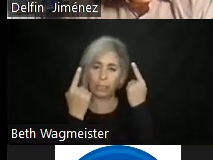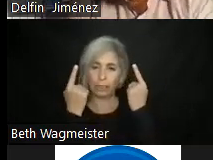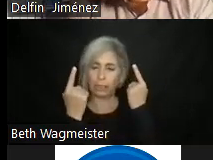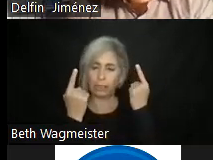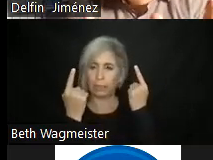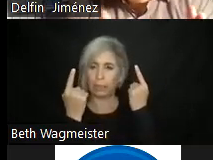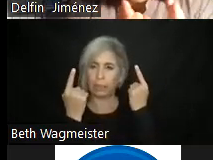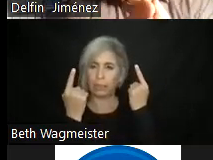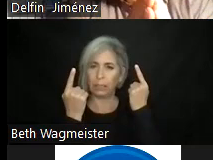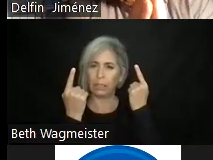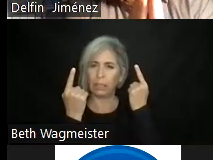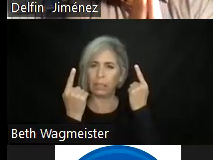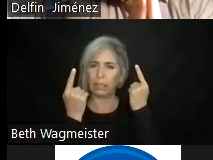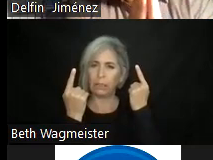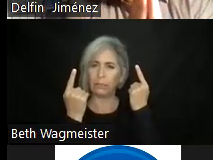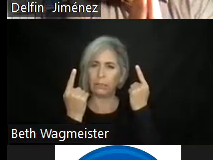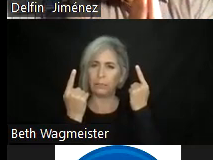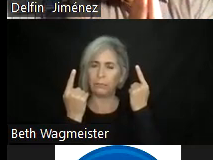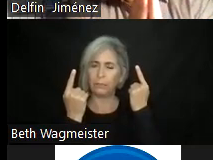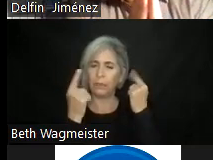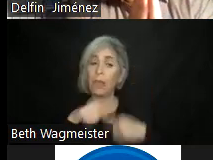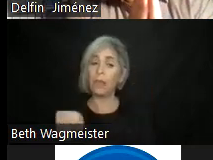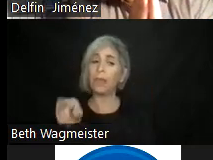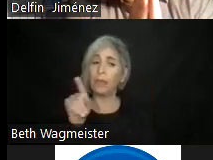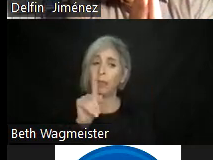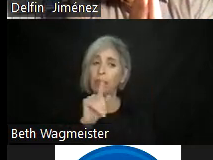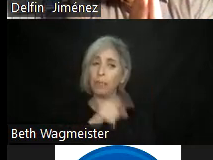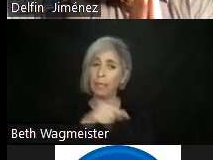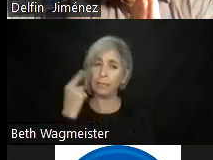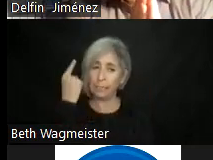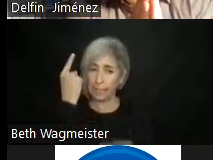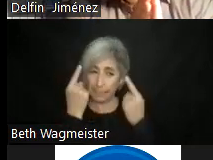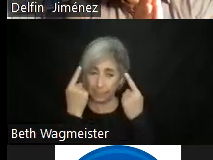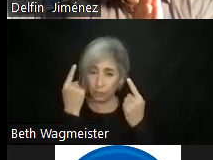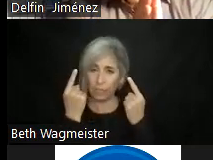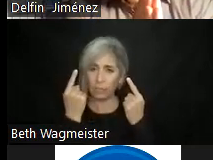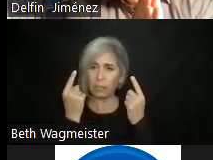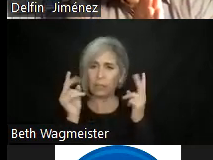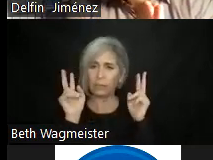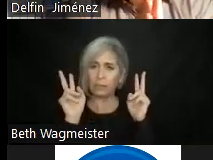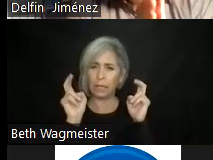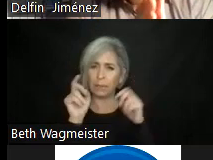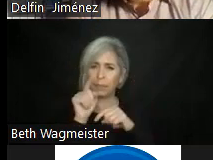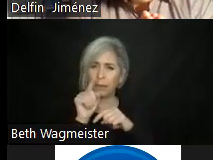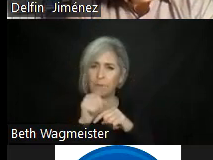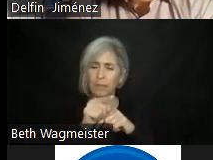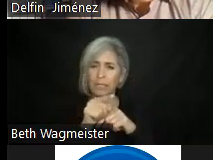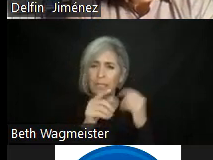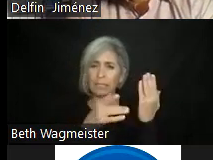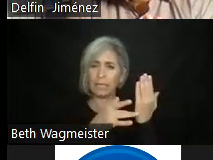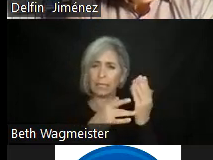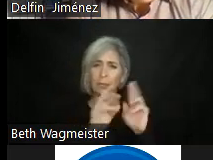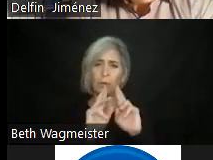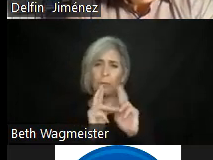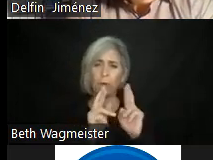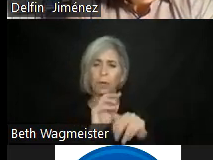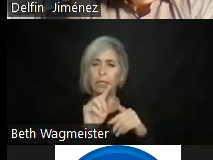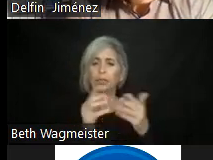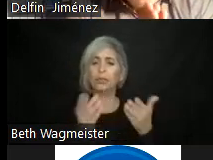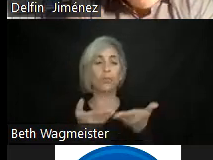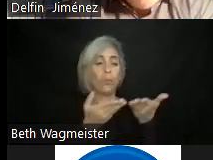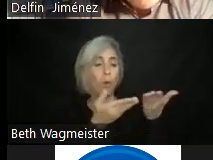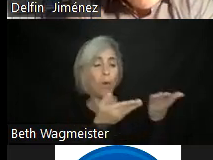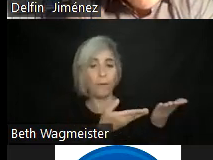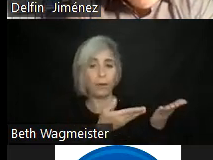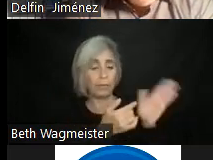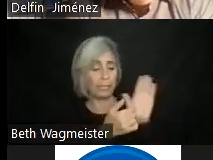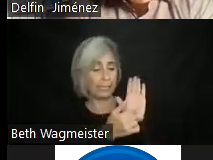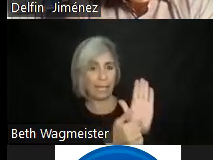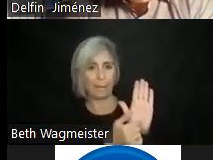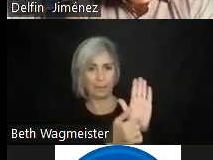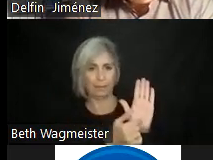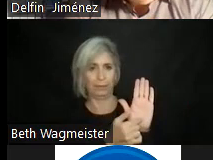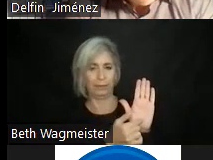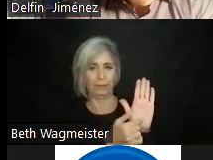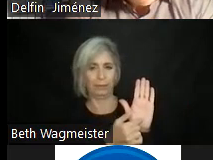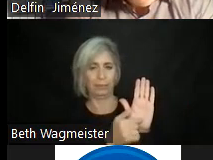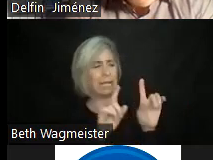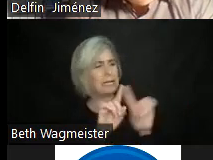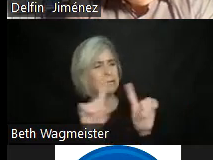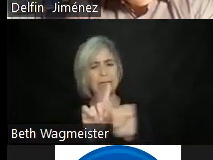end they are the target of this report is to offer examples, different solutions to